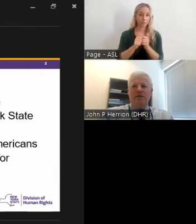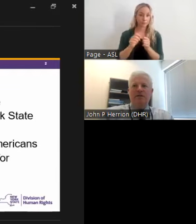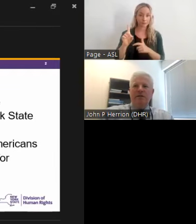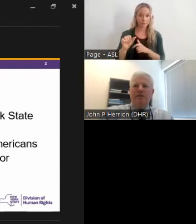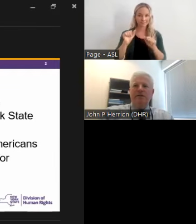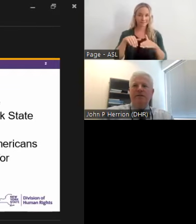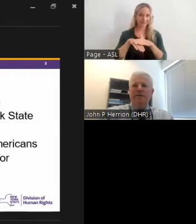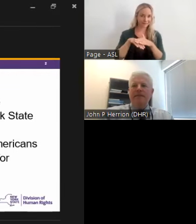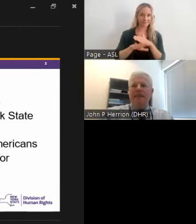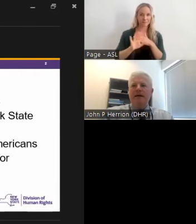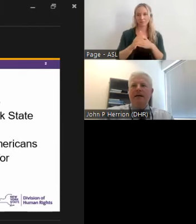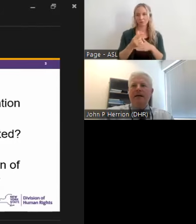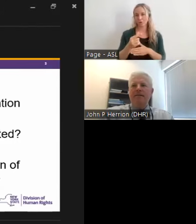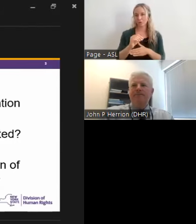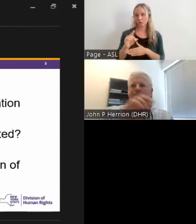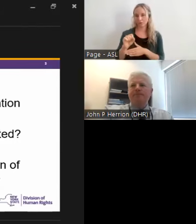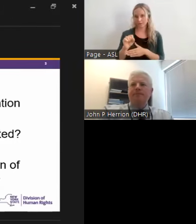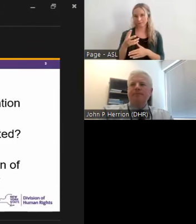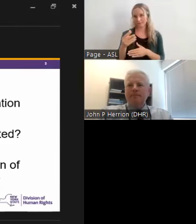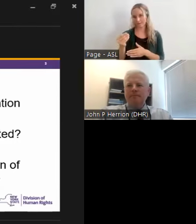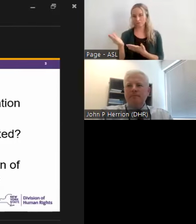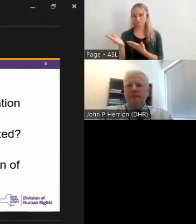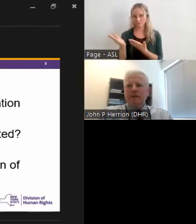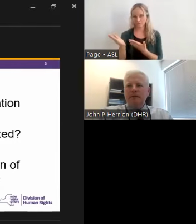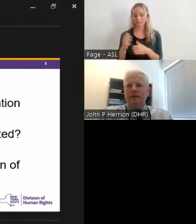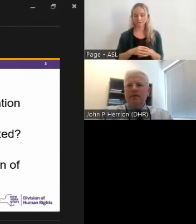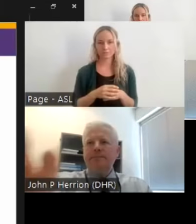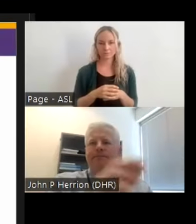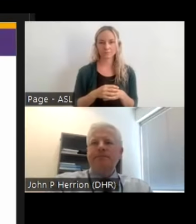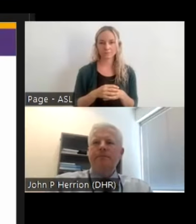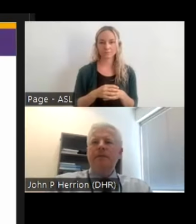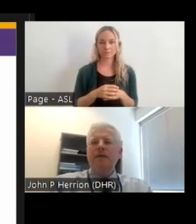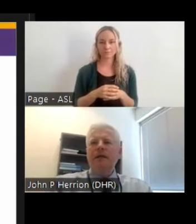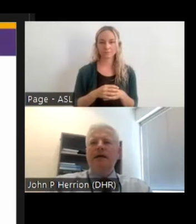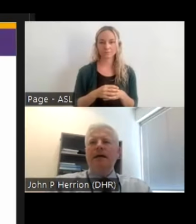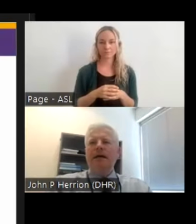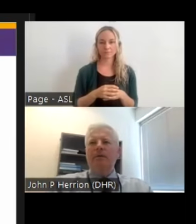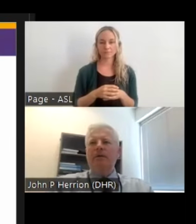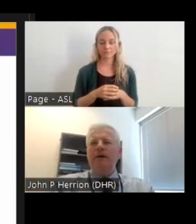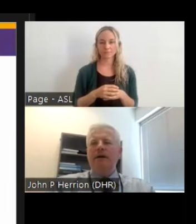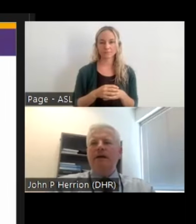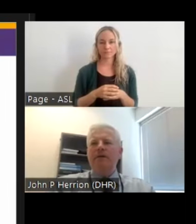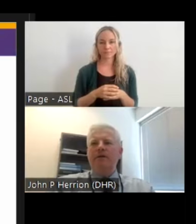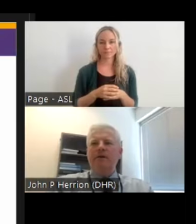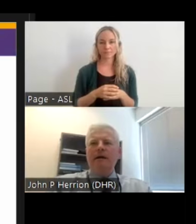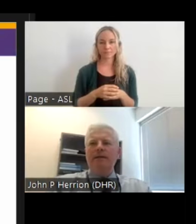We're going to cover the types of conditions and impairments that are covered as disabilities under the state human rights law, Talk a little bit about the